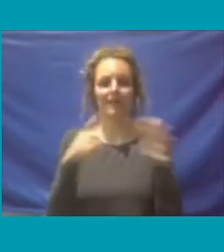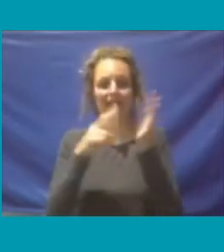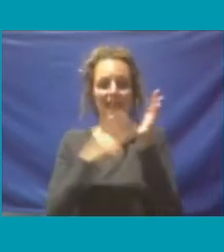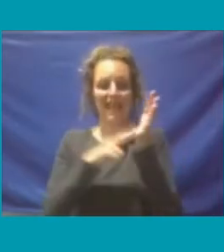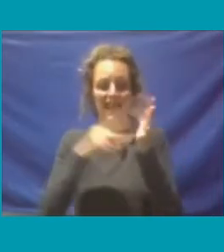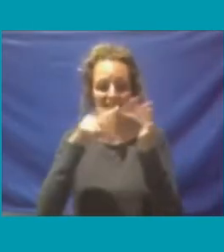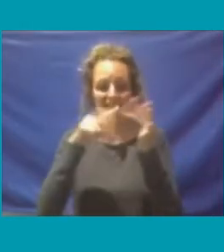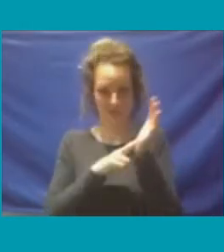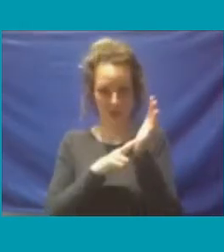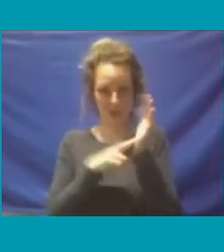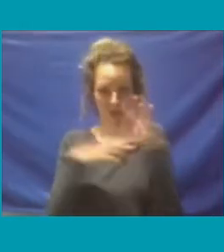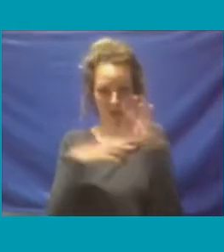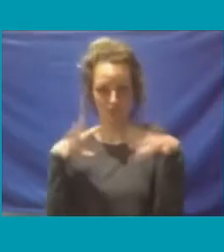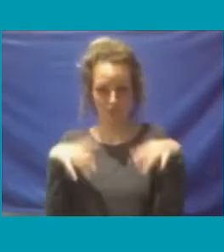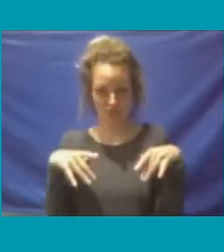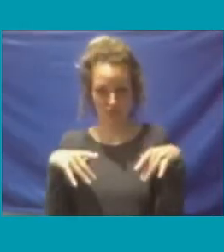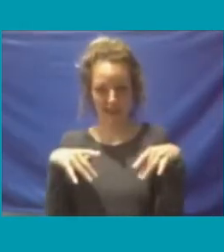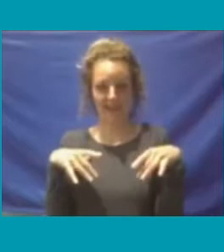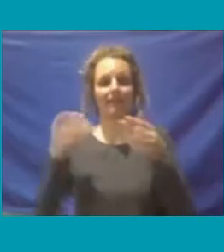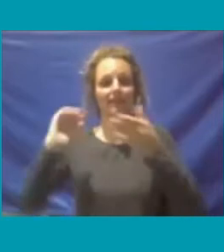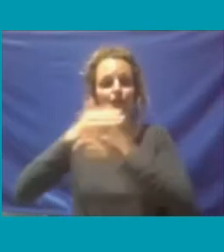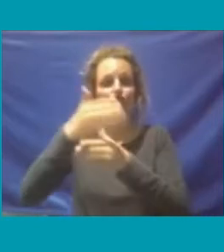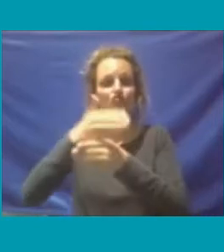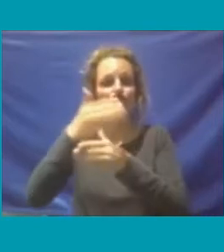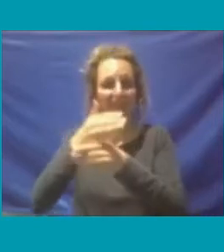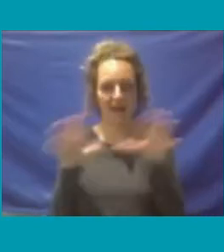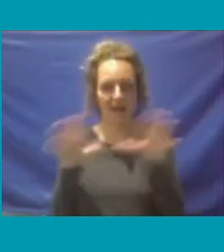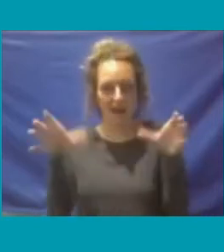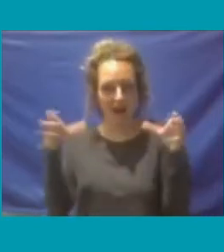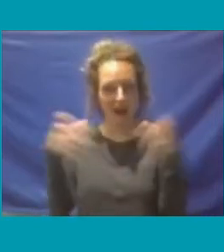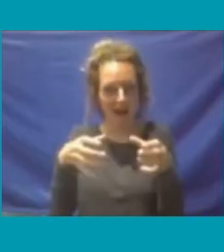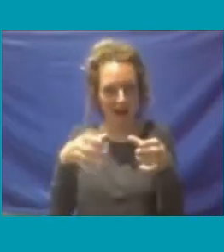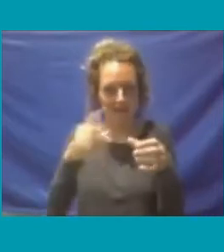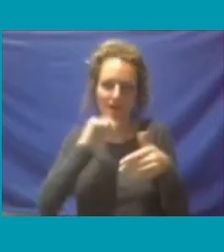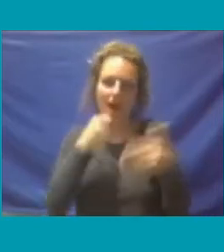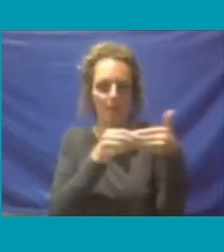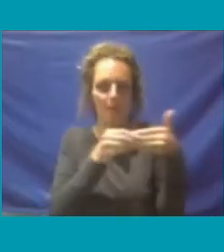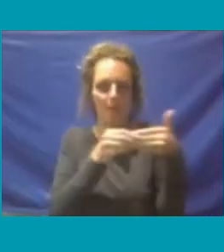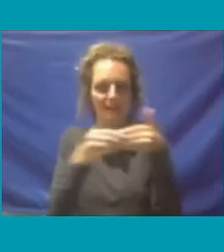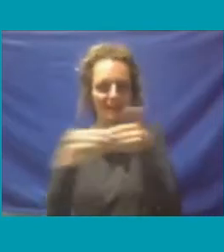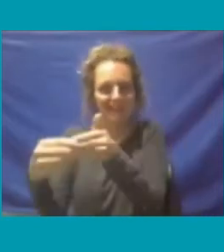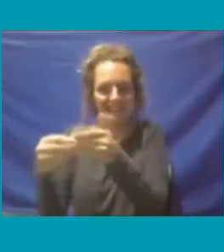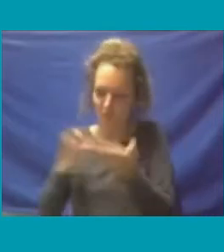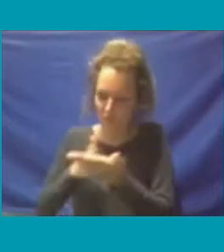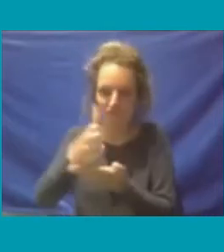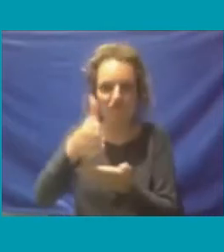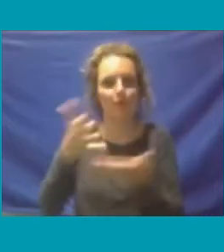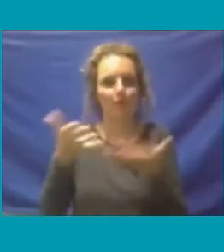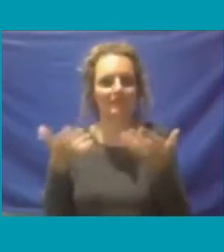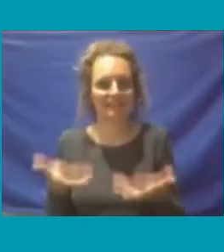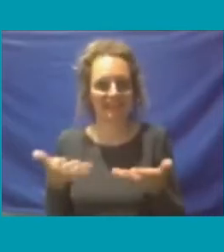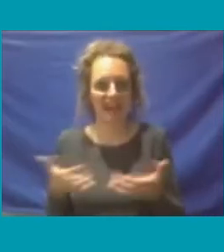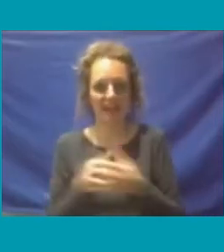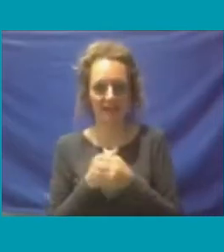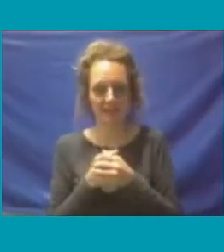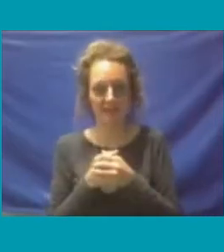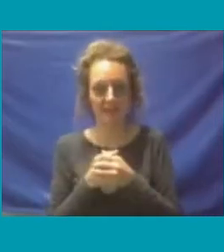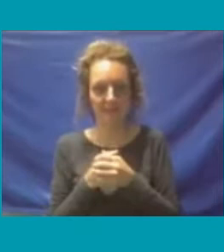through this cavalcade of awesome today... Adam Pearson. For those of you. Who don't know me